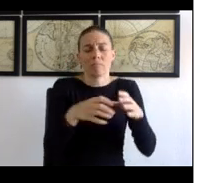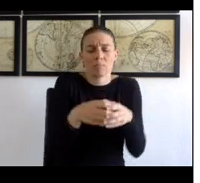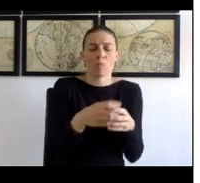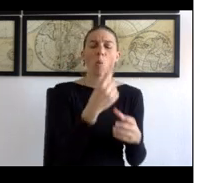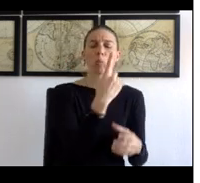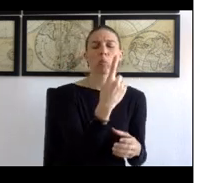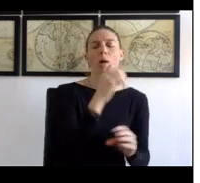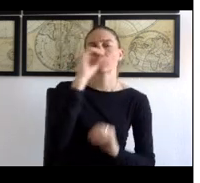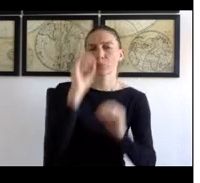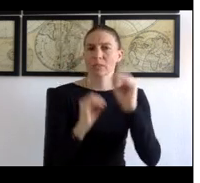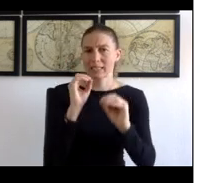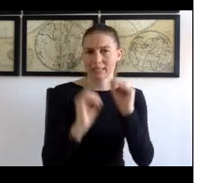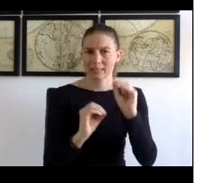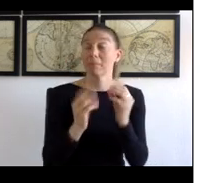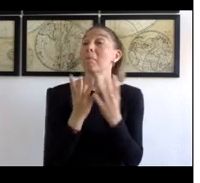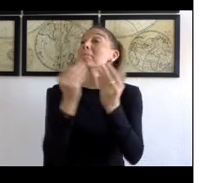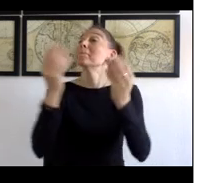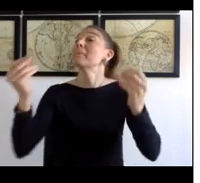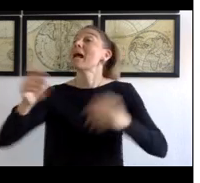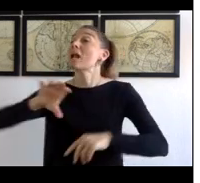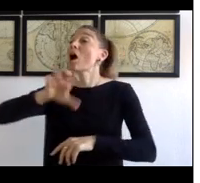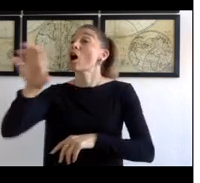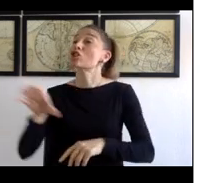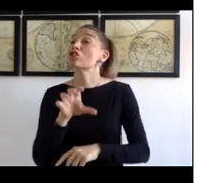In many countries it is below 1%.